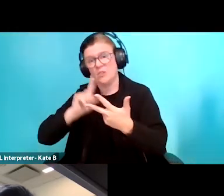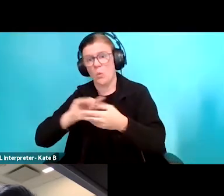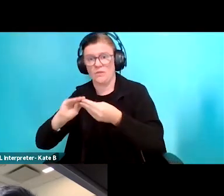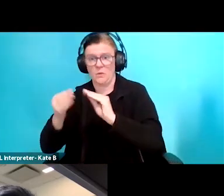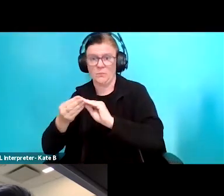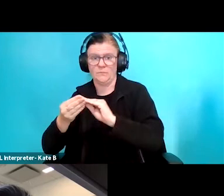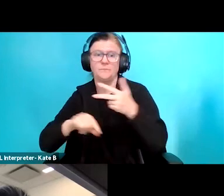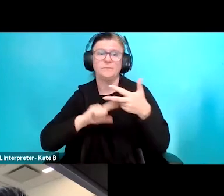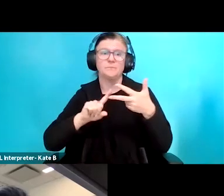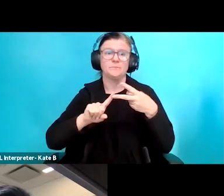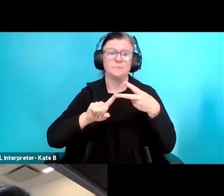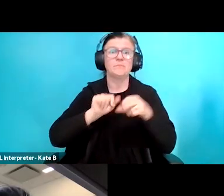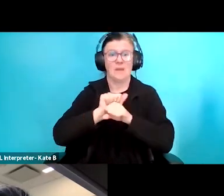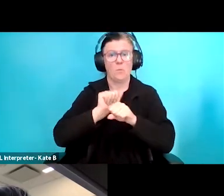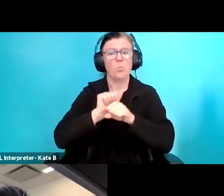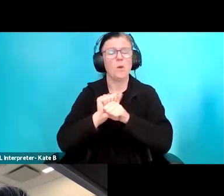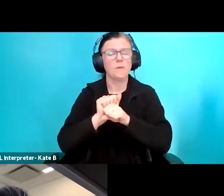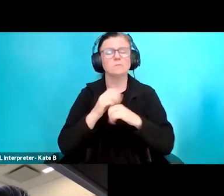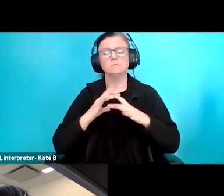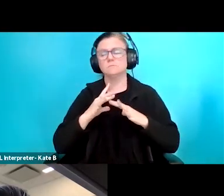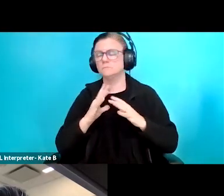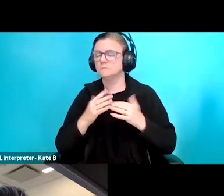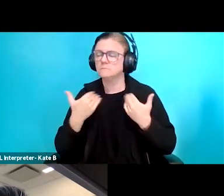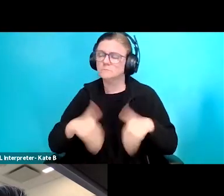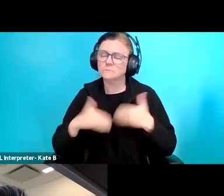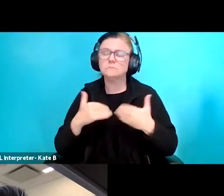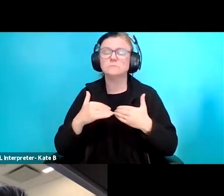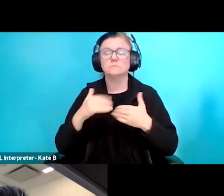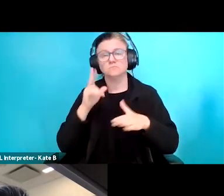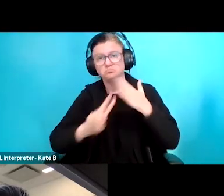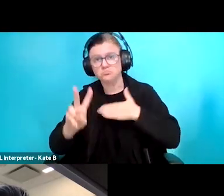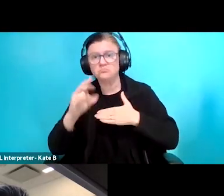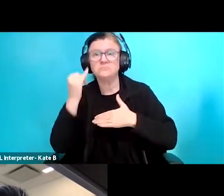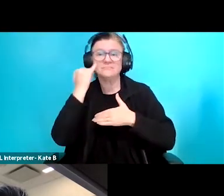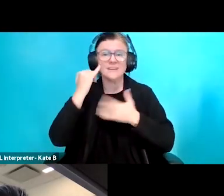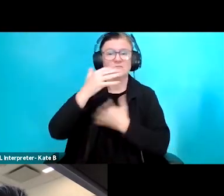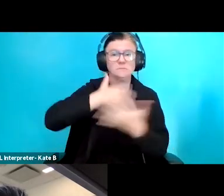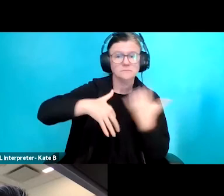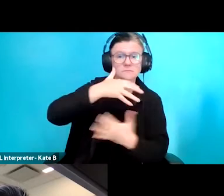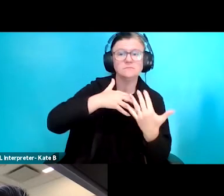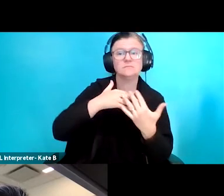Employment is also a consistent and independent predictor of social connections and loneliness.